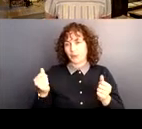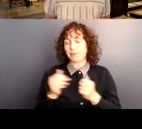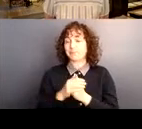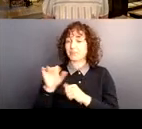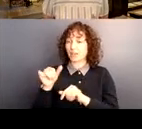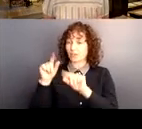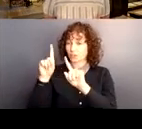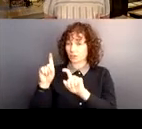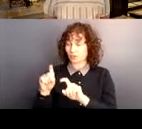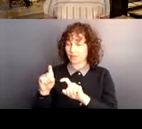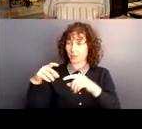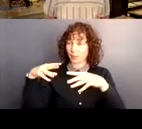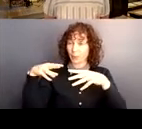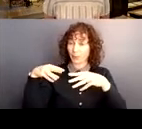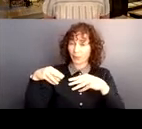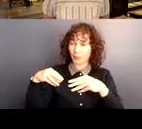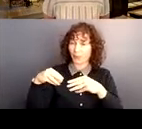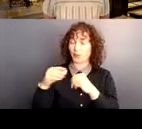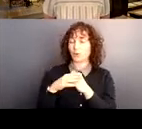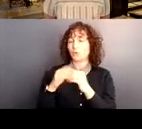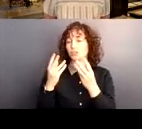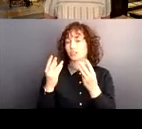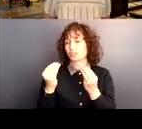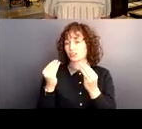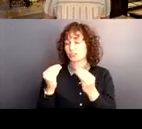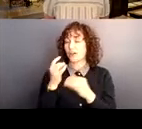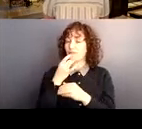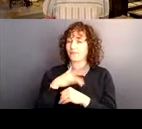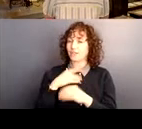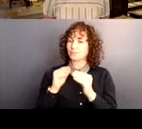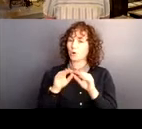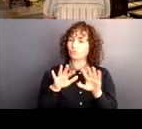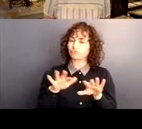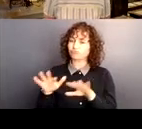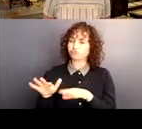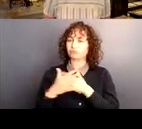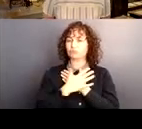dim or softer lights were weighted more pleasant, relaxing and calming.